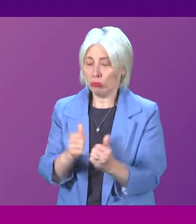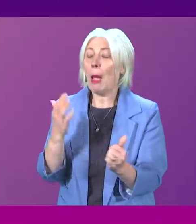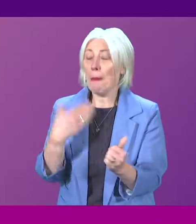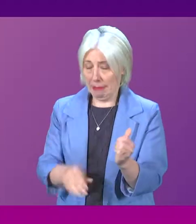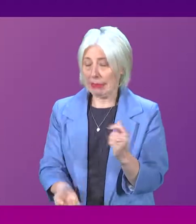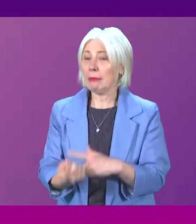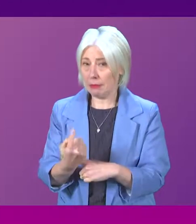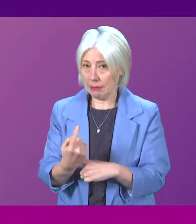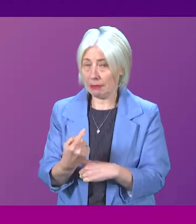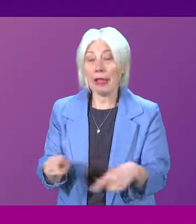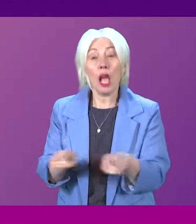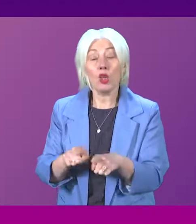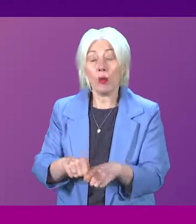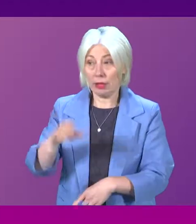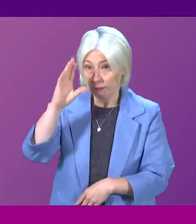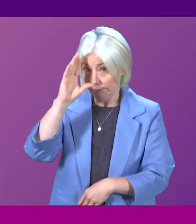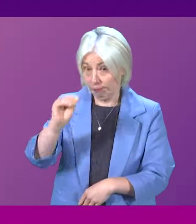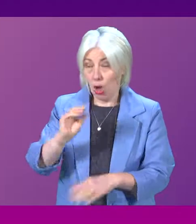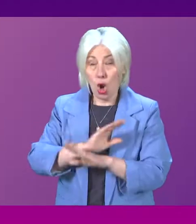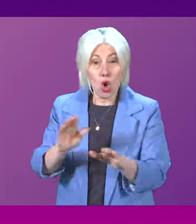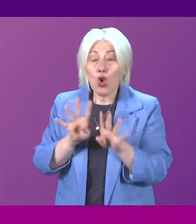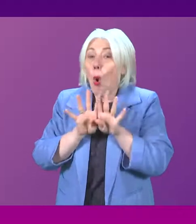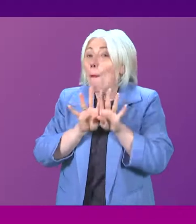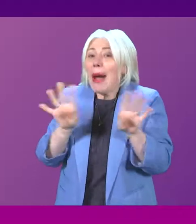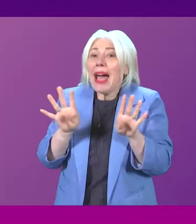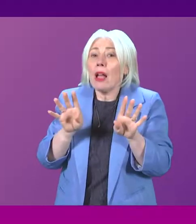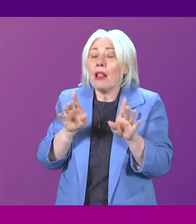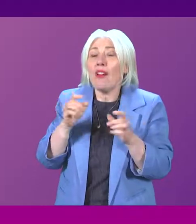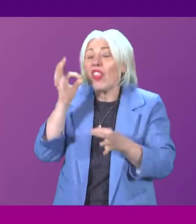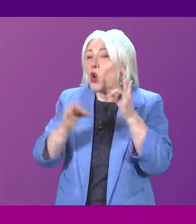I should also note that no panel members will be appointed today, and that it will be for